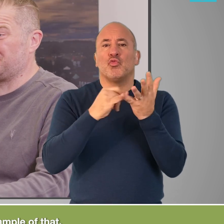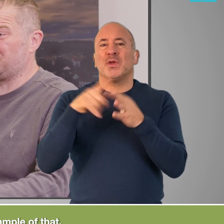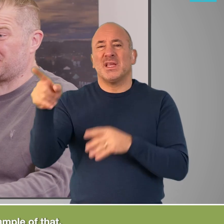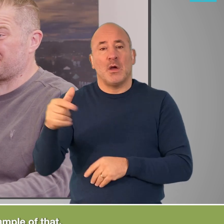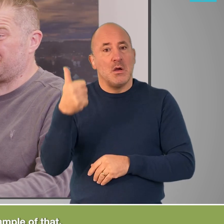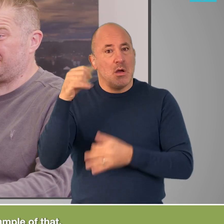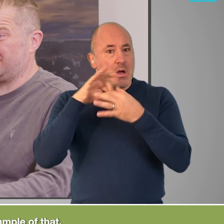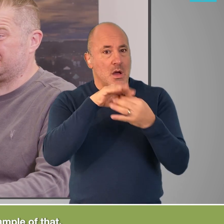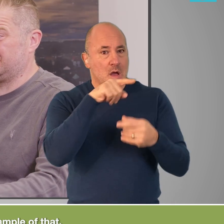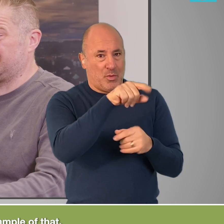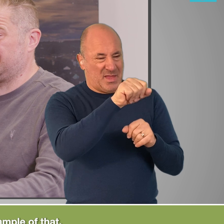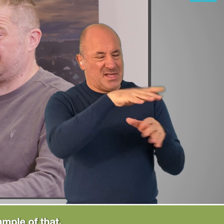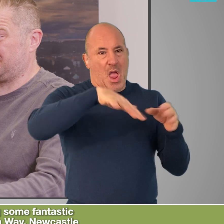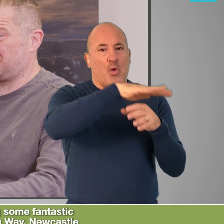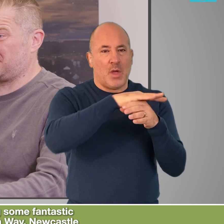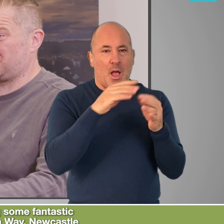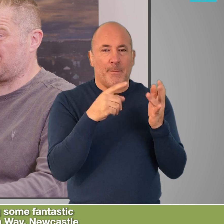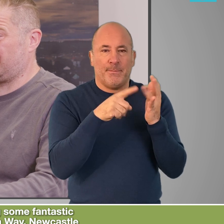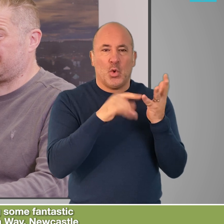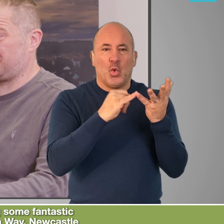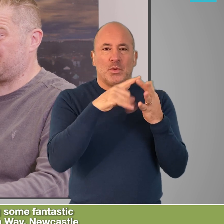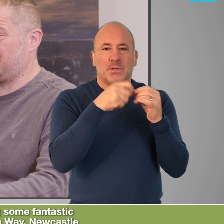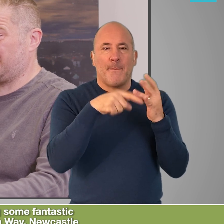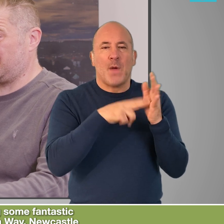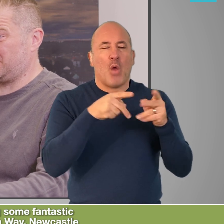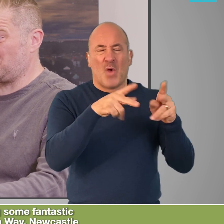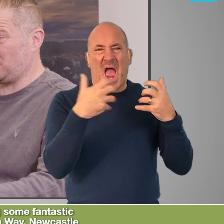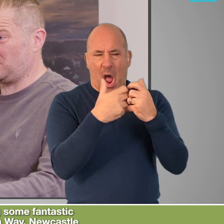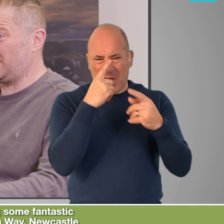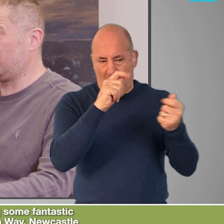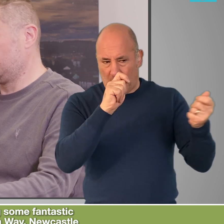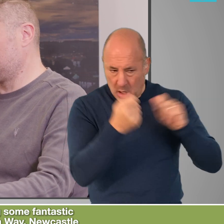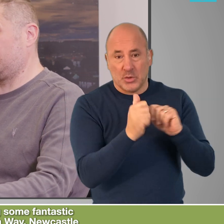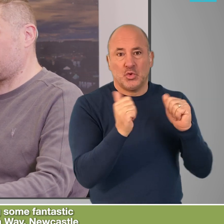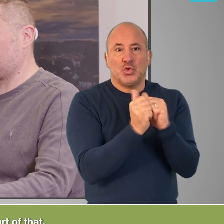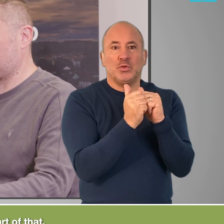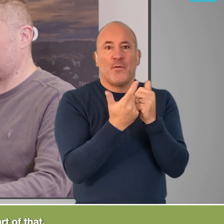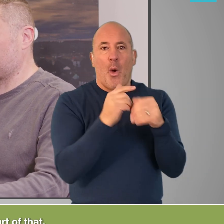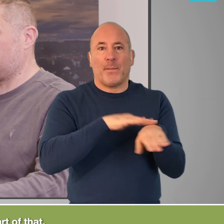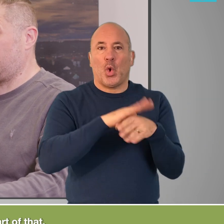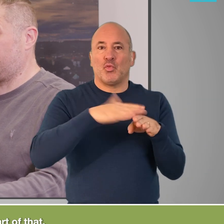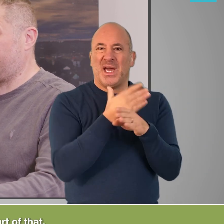Ouseburns a good example of that, and Anne Reese is doing some fantastic work there with Ouseburn Way. Newcastle City Council are part of that,